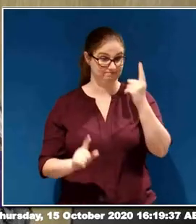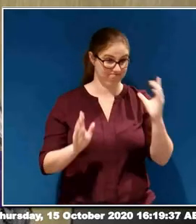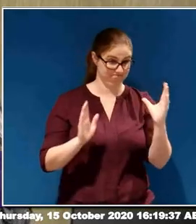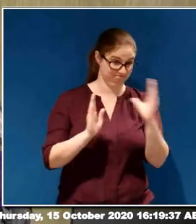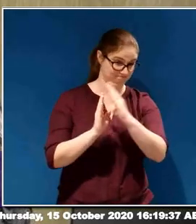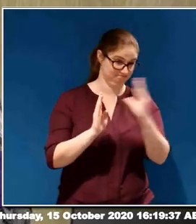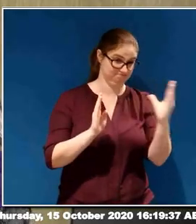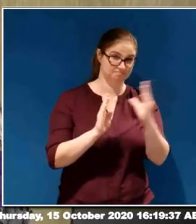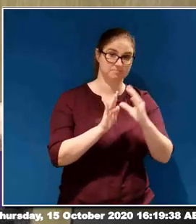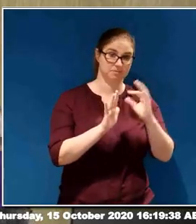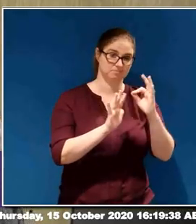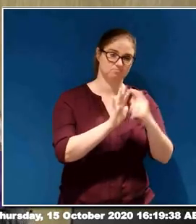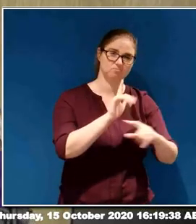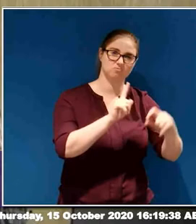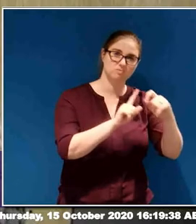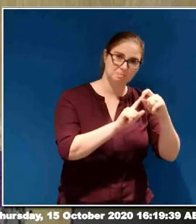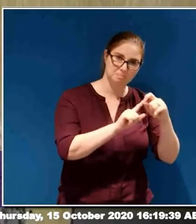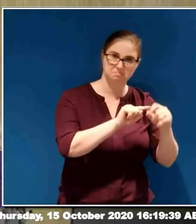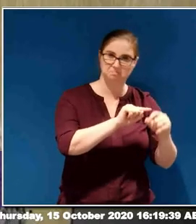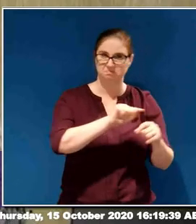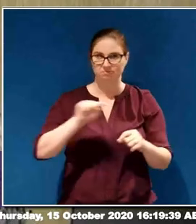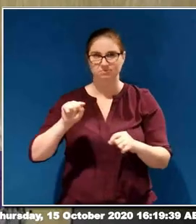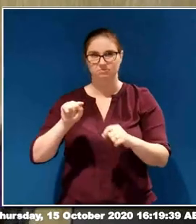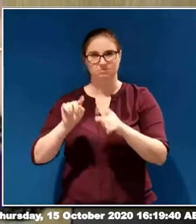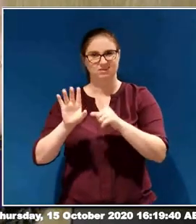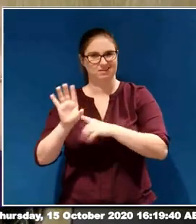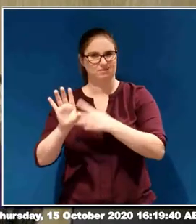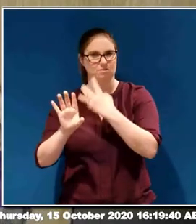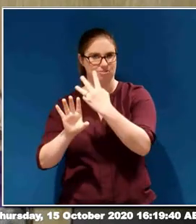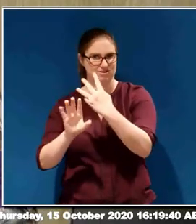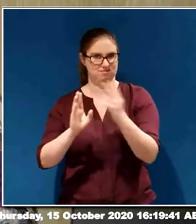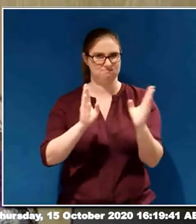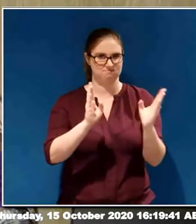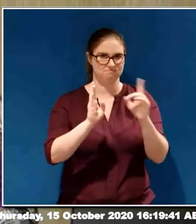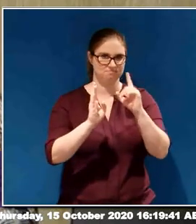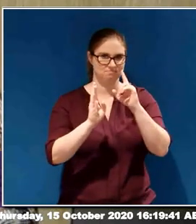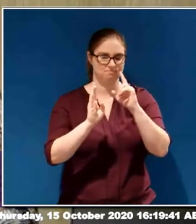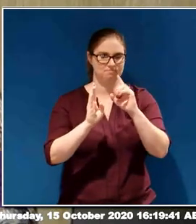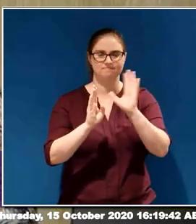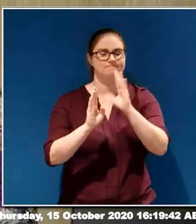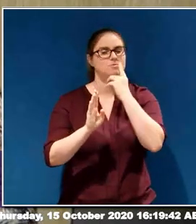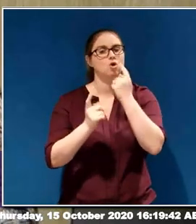school they removed completely or banned the use of exclusionary